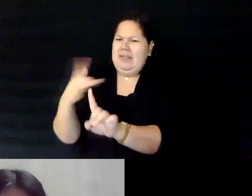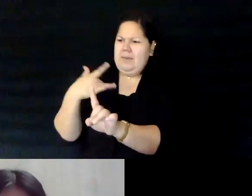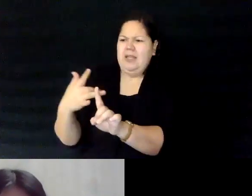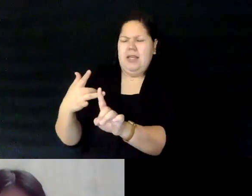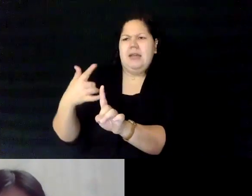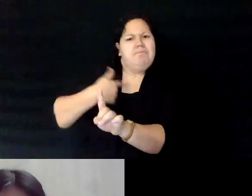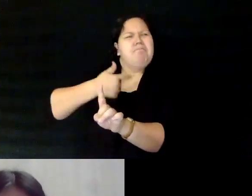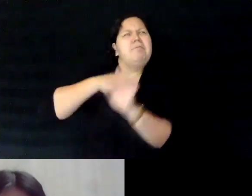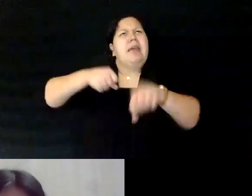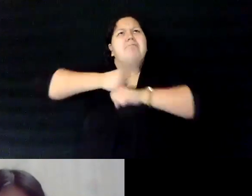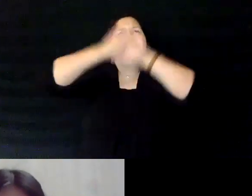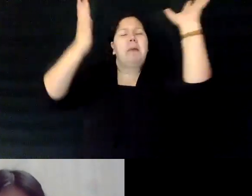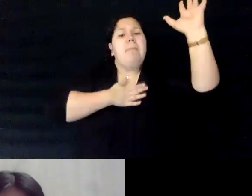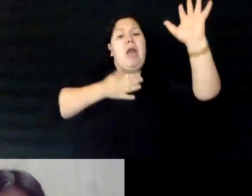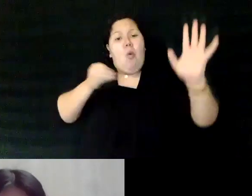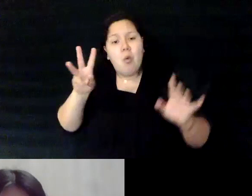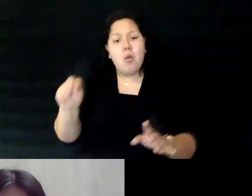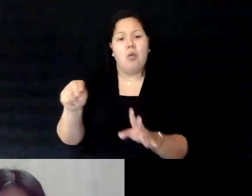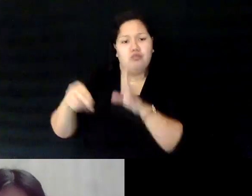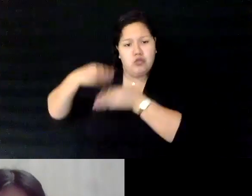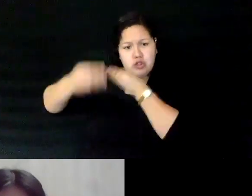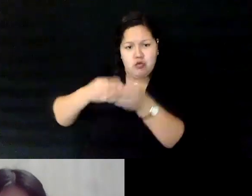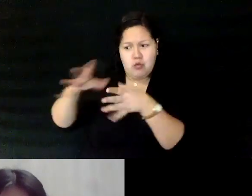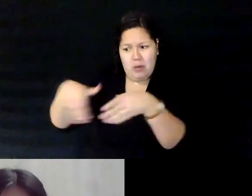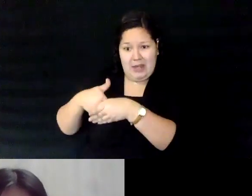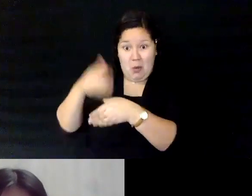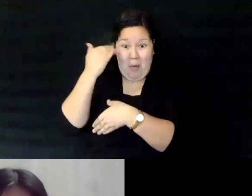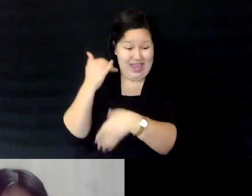because that's something that is not very accessible to any of us.